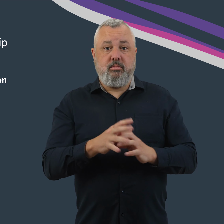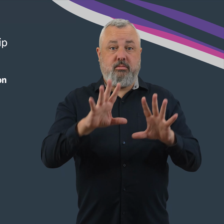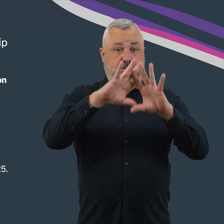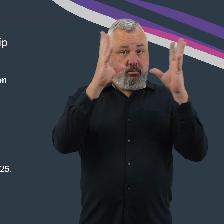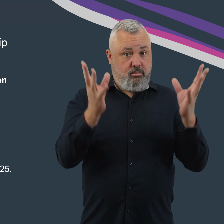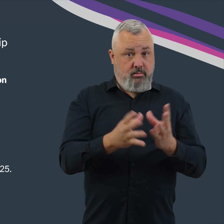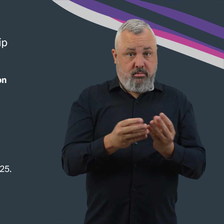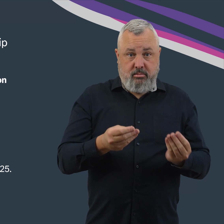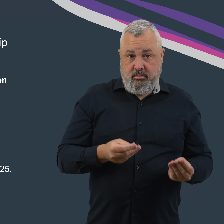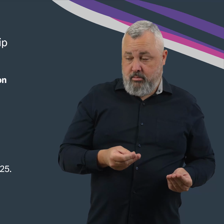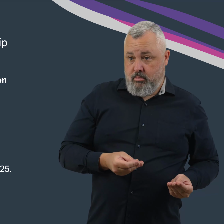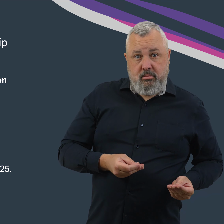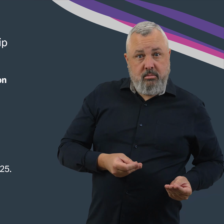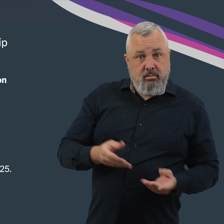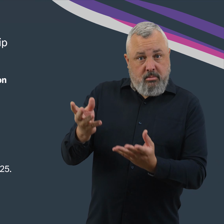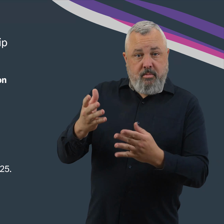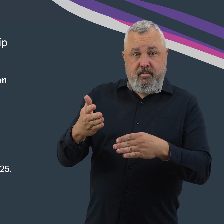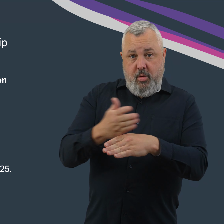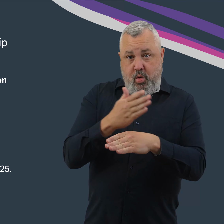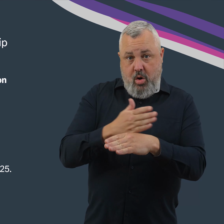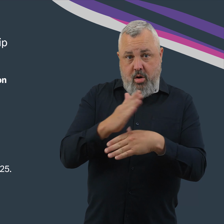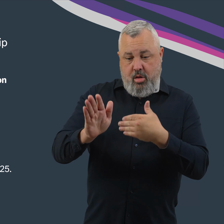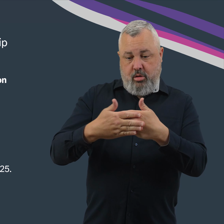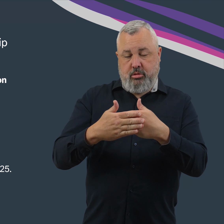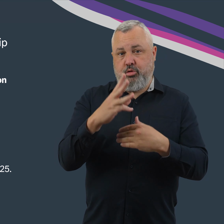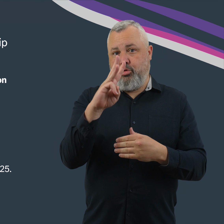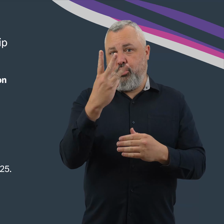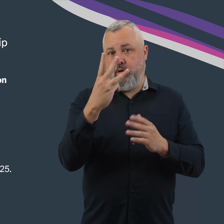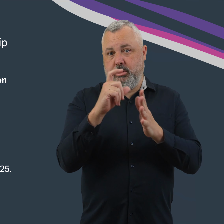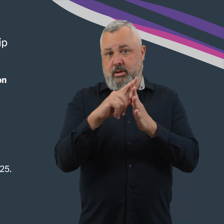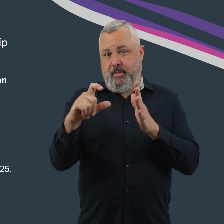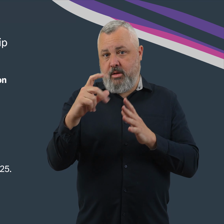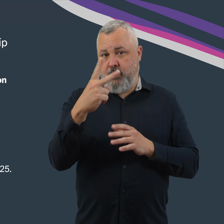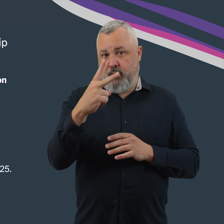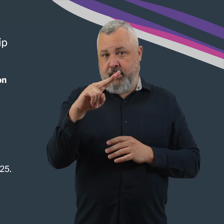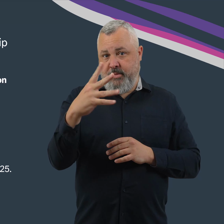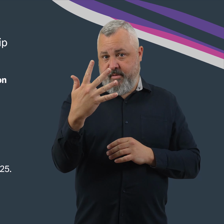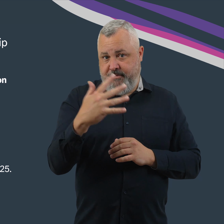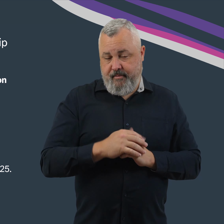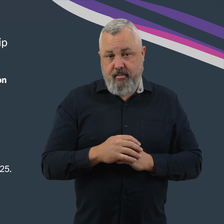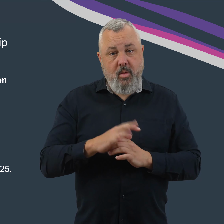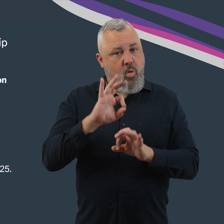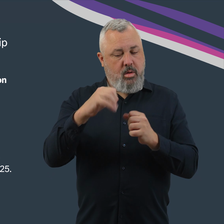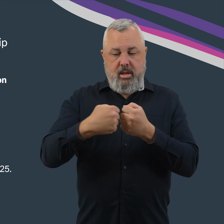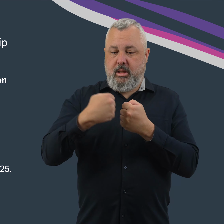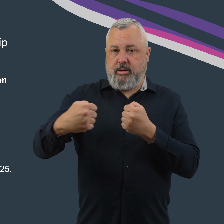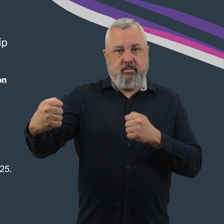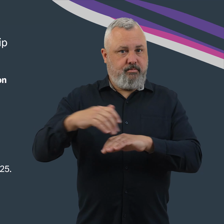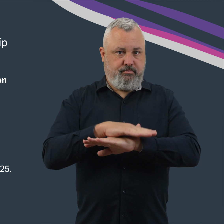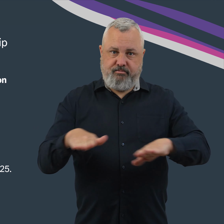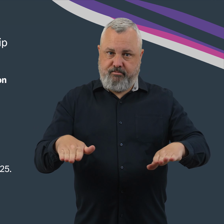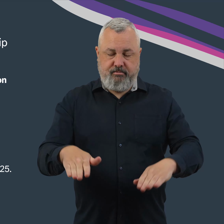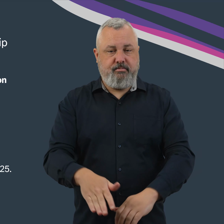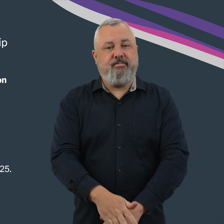submitted your application before the closing date 3rd December 2025. No extensions will be accepted.